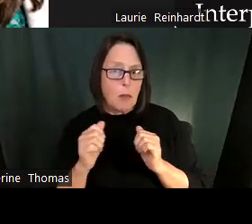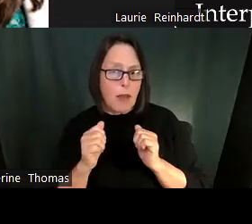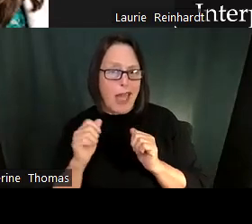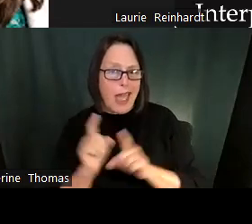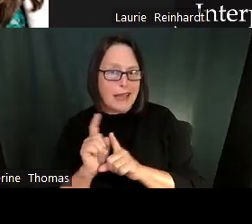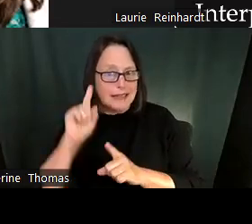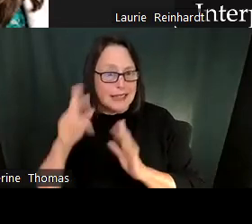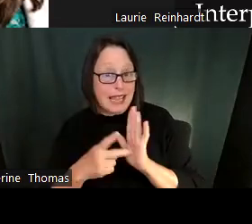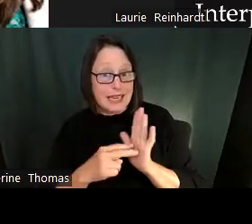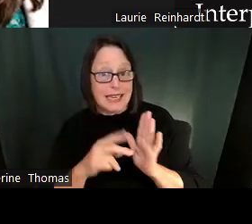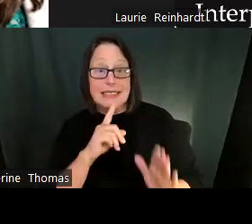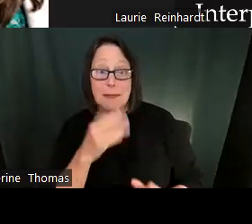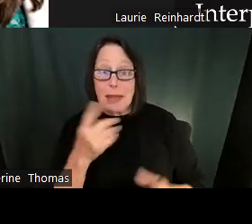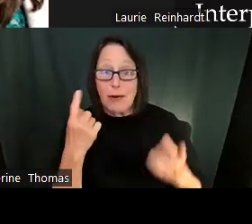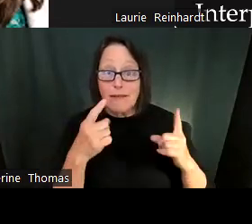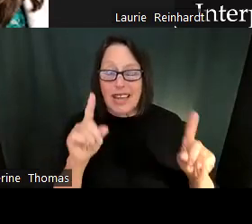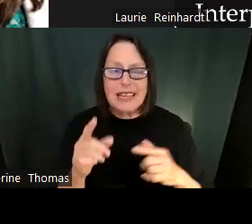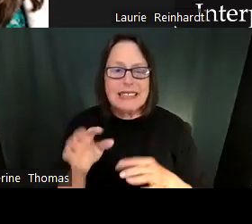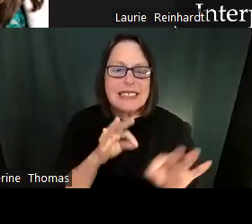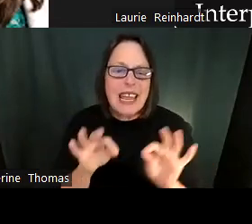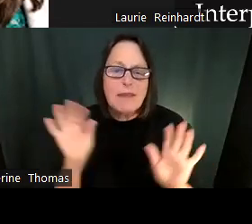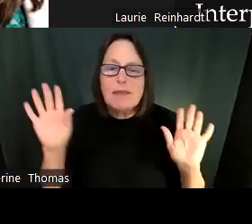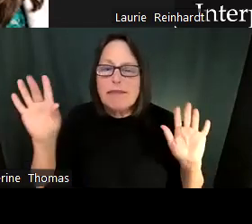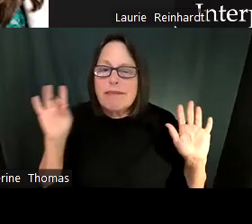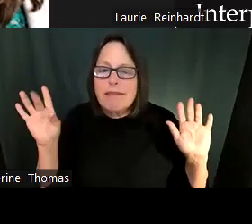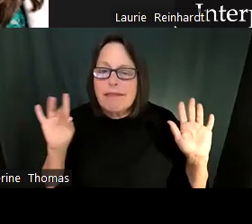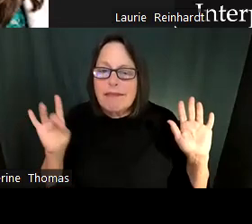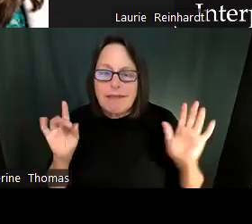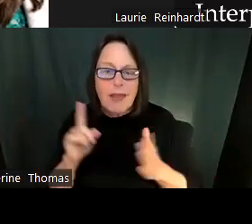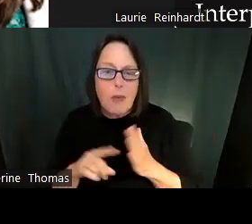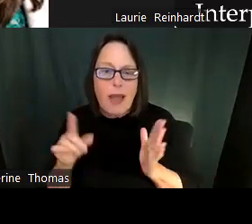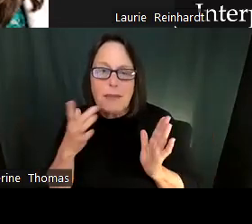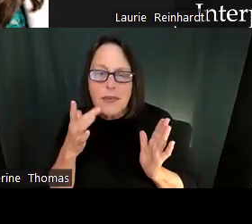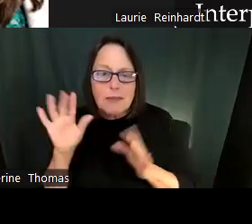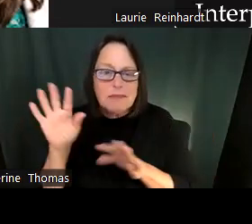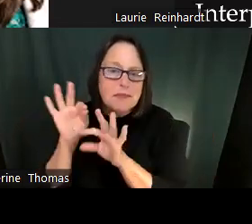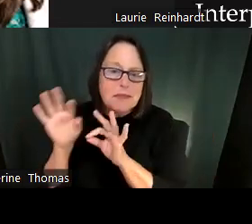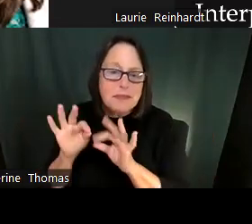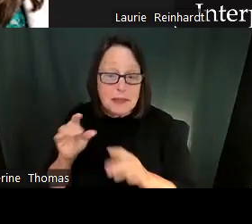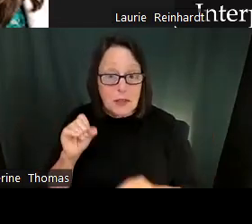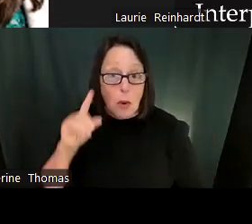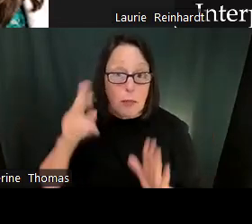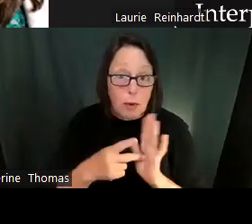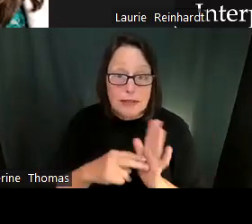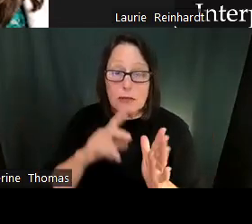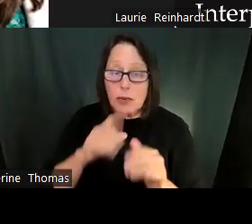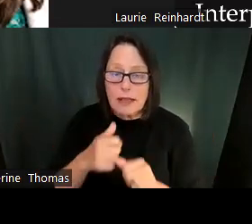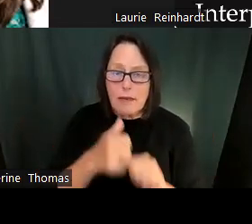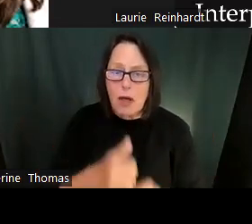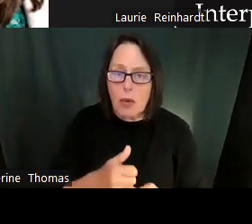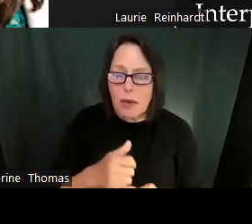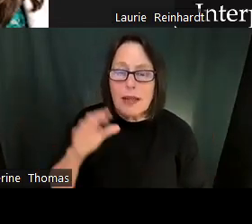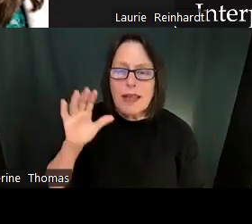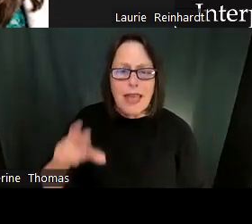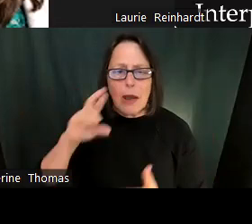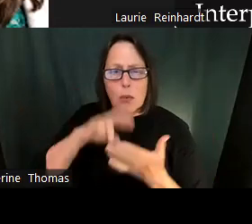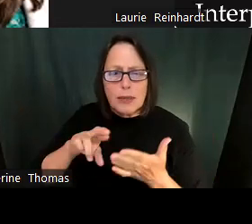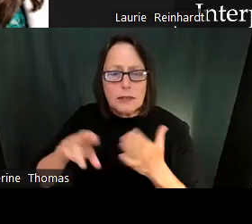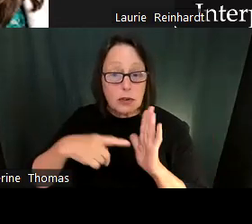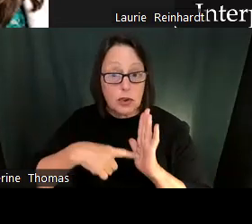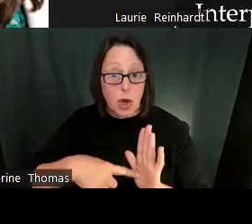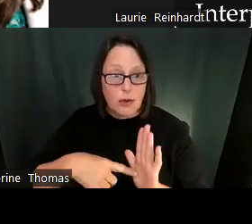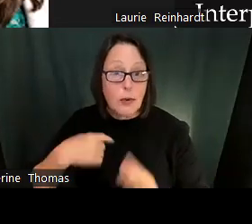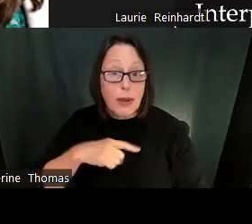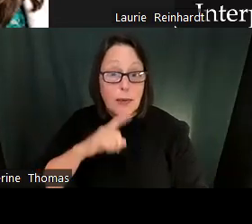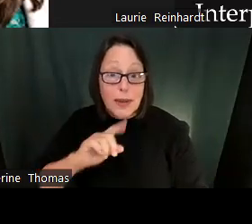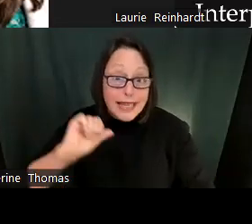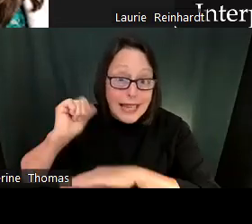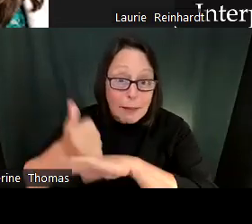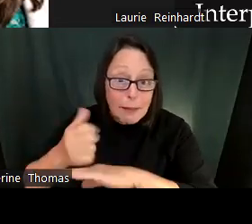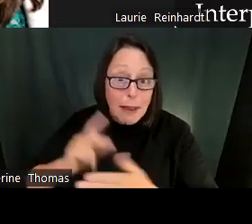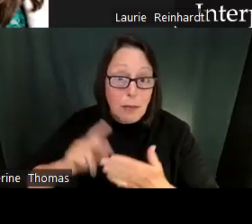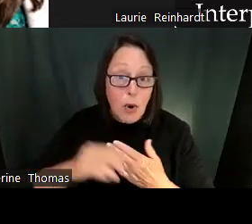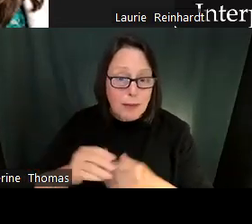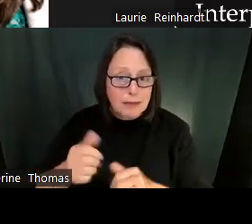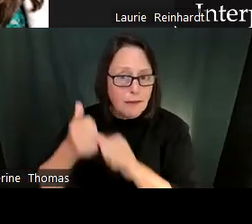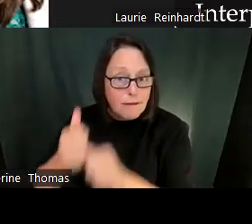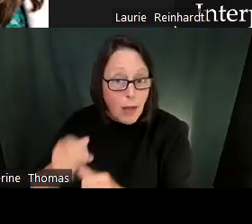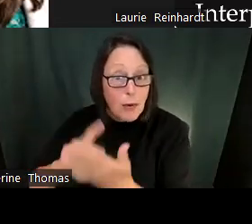The purpose will miss it in that is really thinking then about how are you understanding and are using a program in a way that is intended.